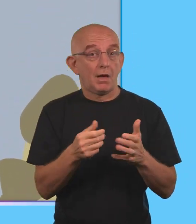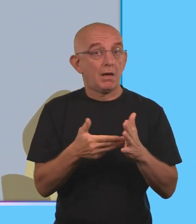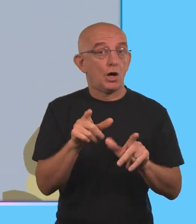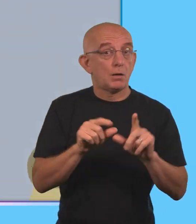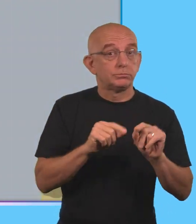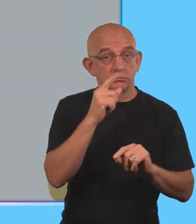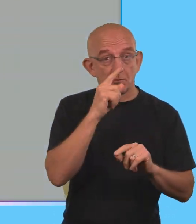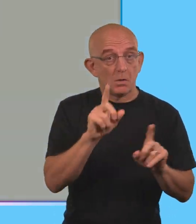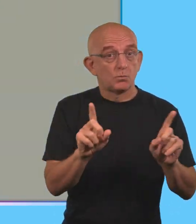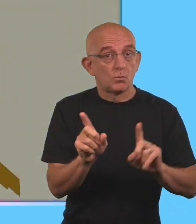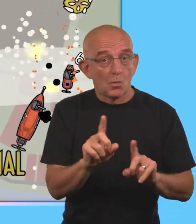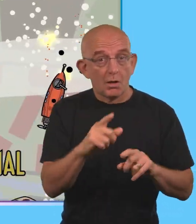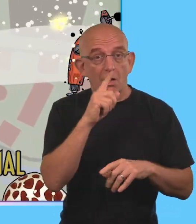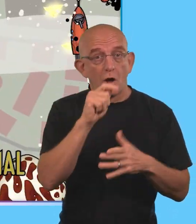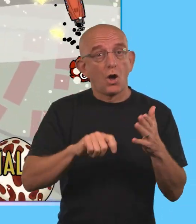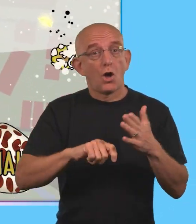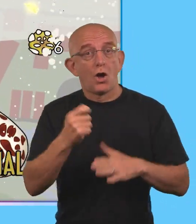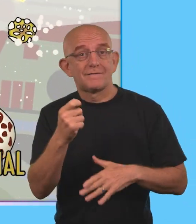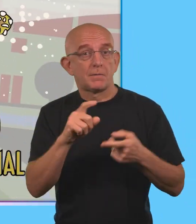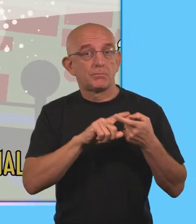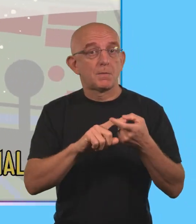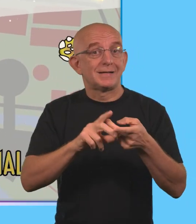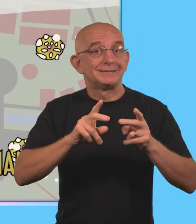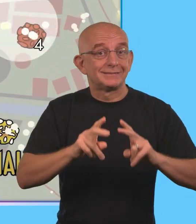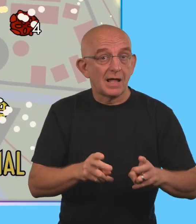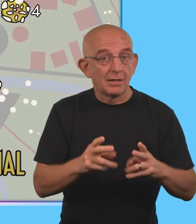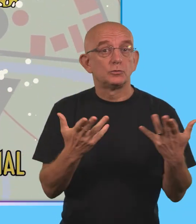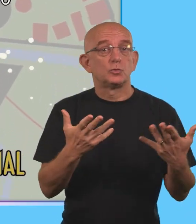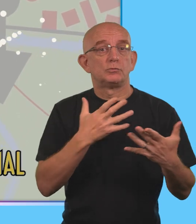You can turn off Permadeath, and you can freely adjust the game speed.